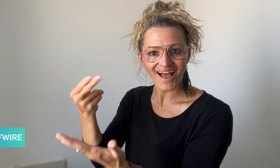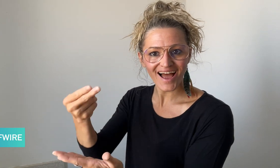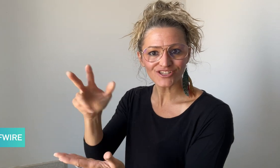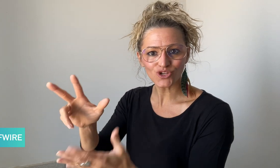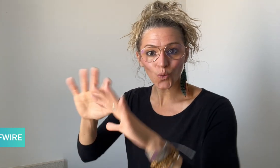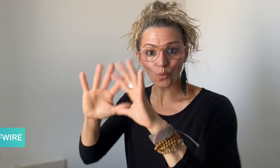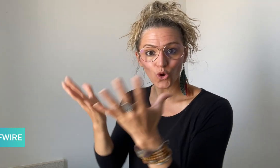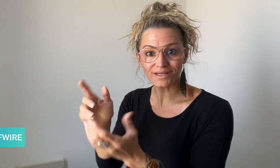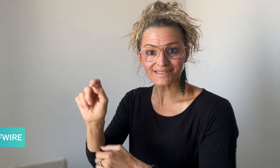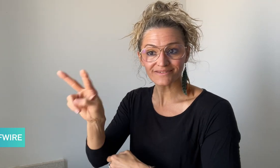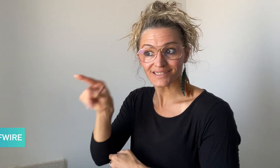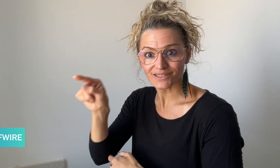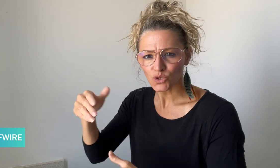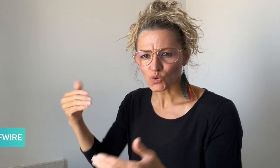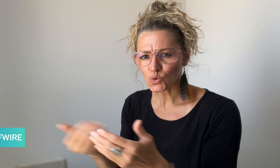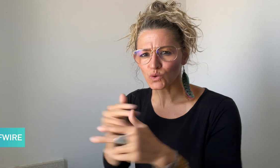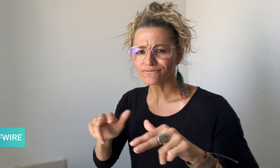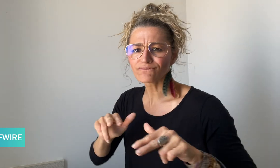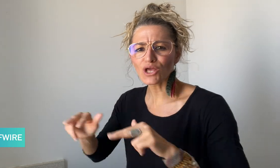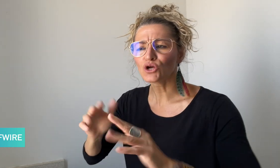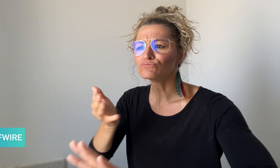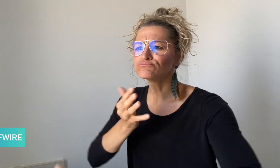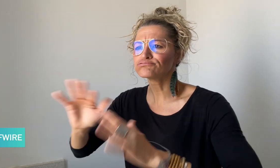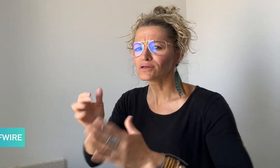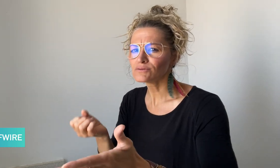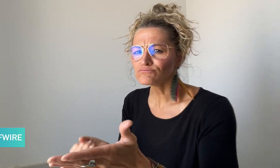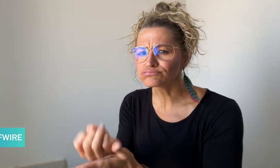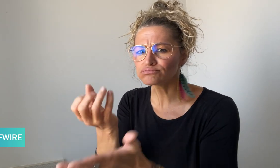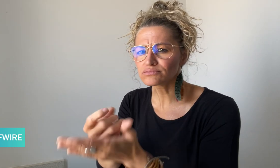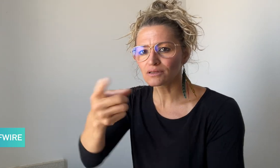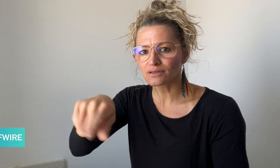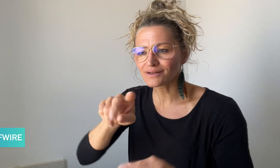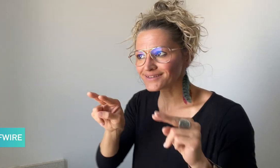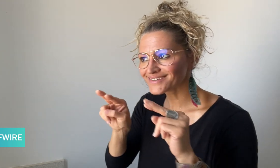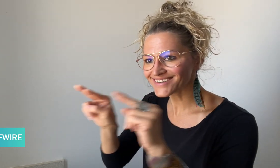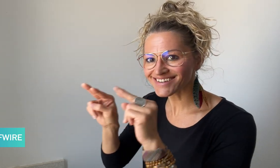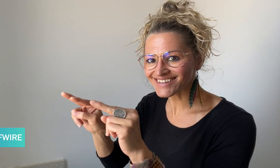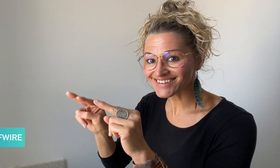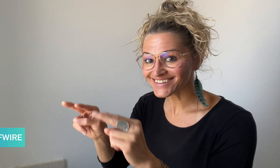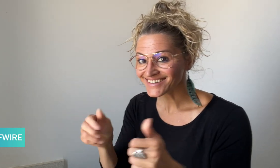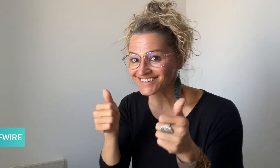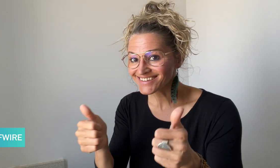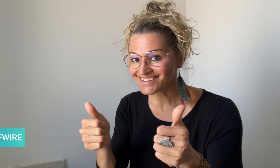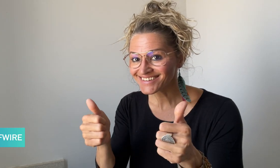H3 World TV to get new video updates!